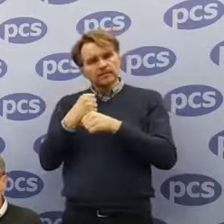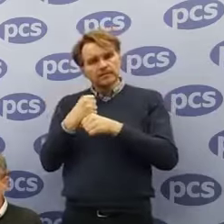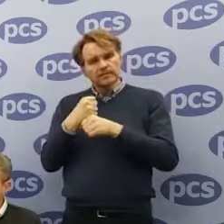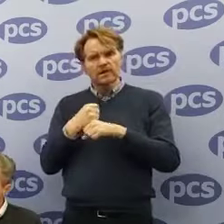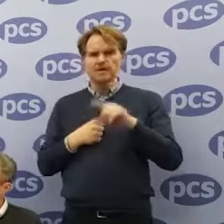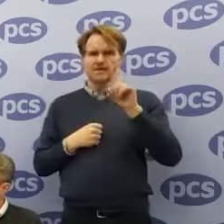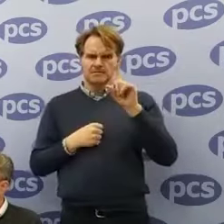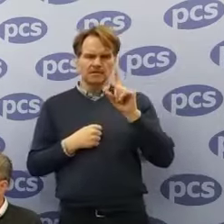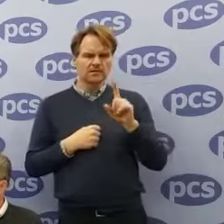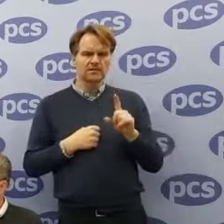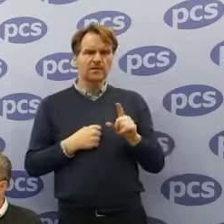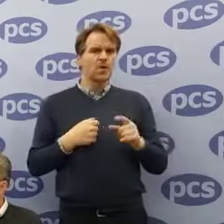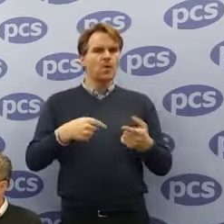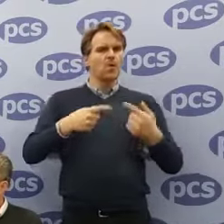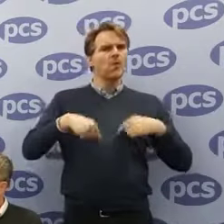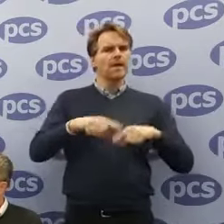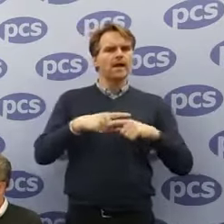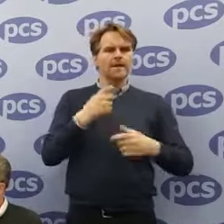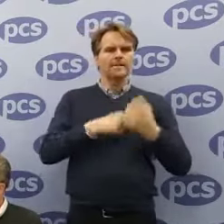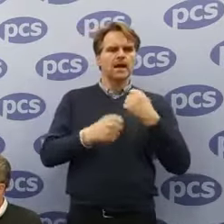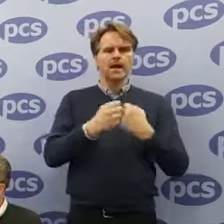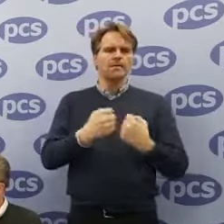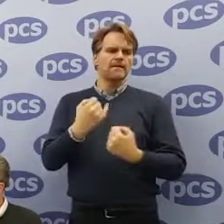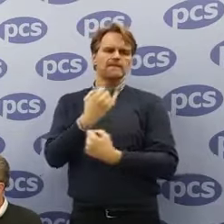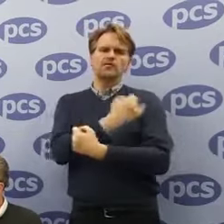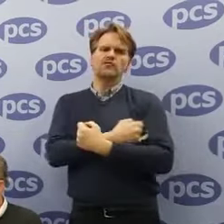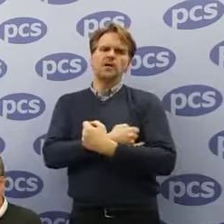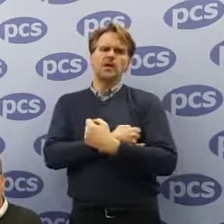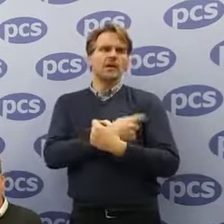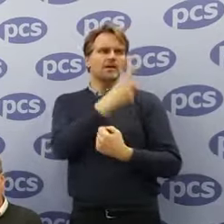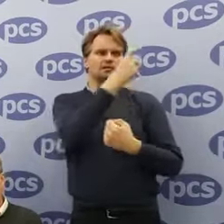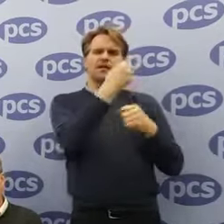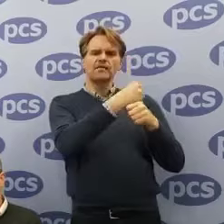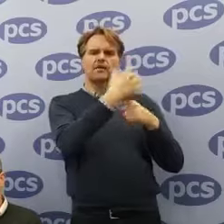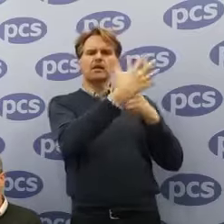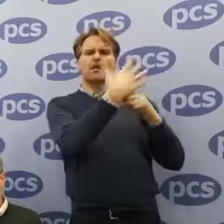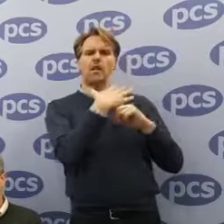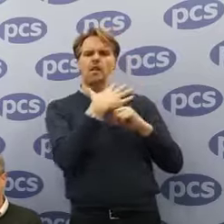we'd be very vulnerable to an age-old divide and rule tactic because if we go